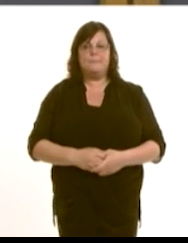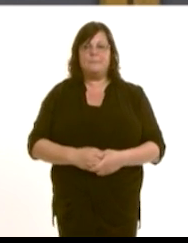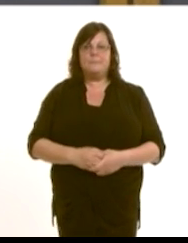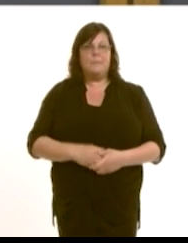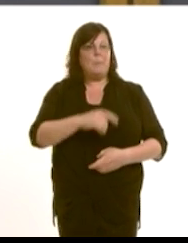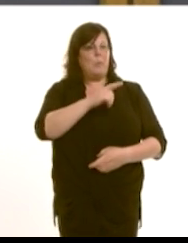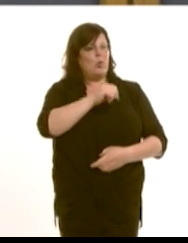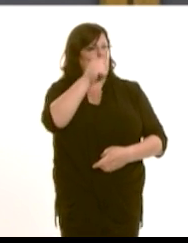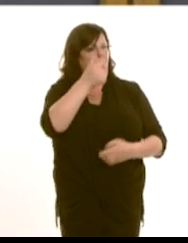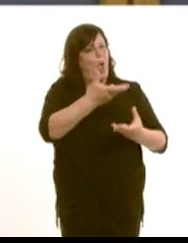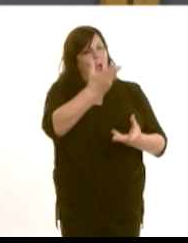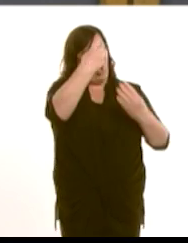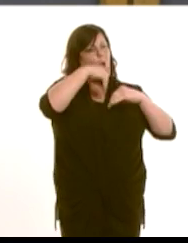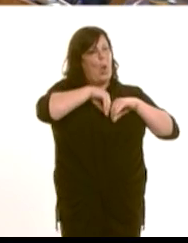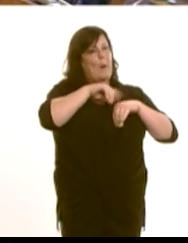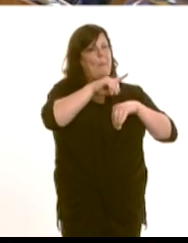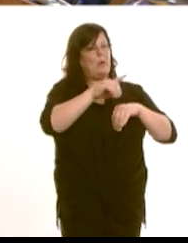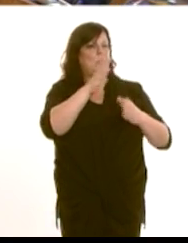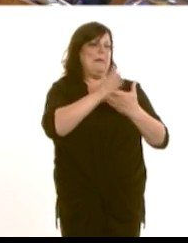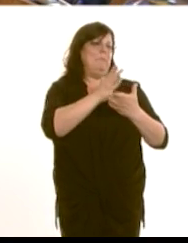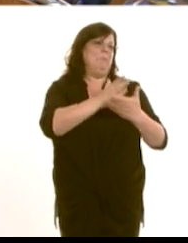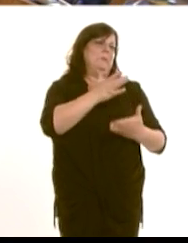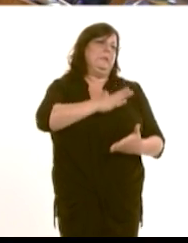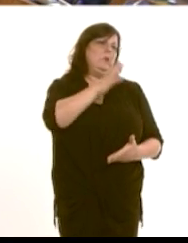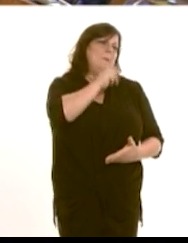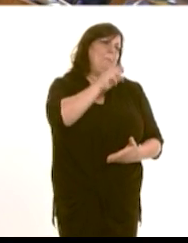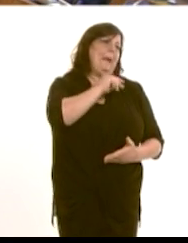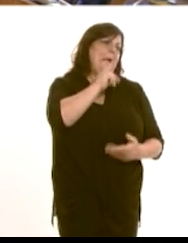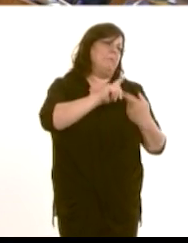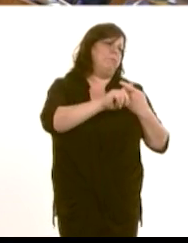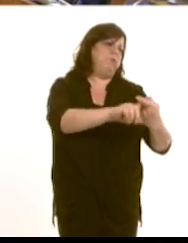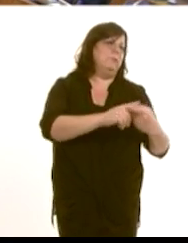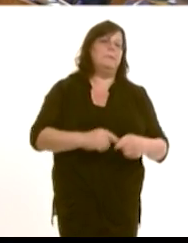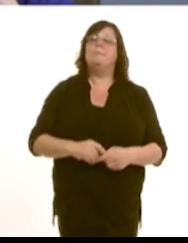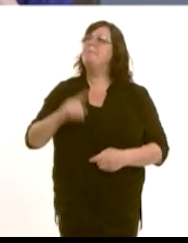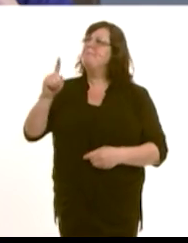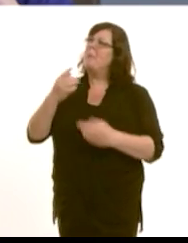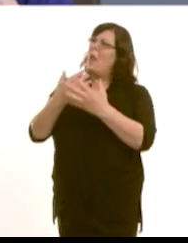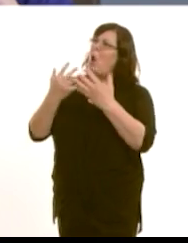Darren Millar: First Minister, there are a number of adults across Wales who want to